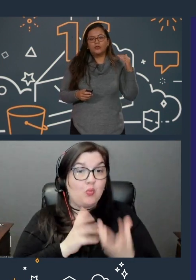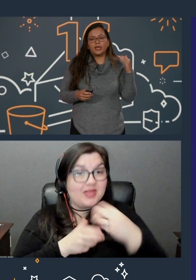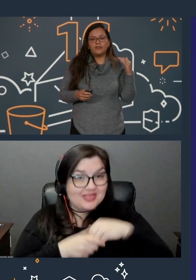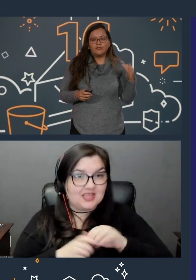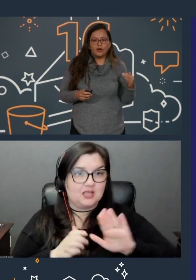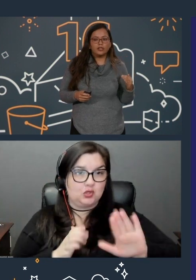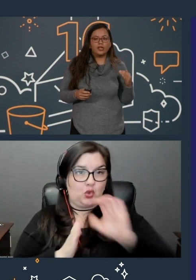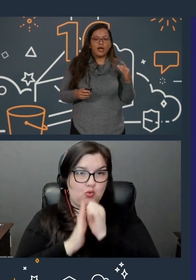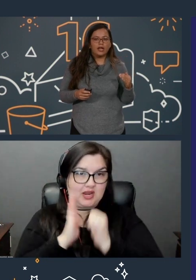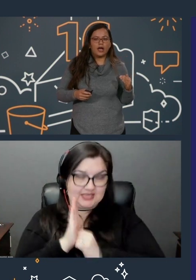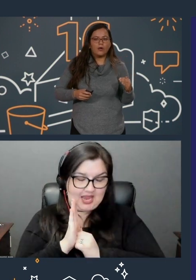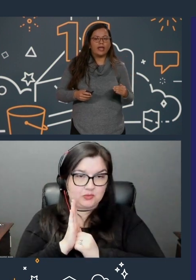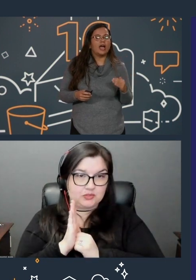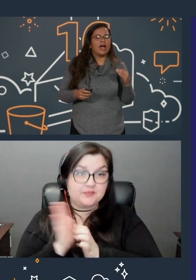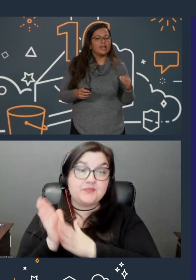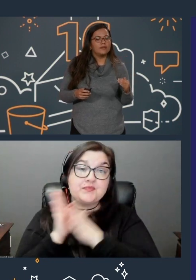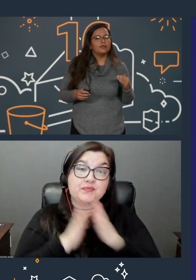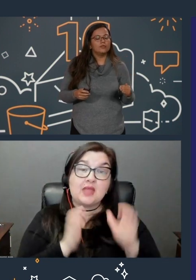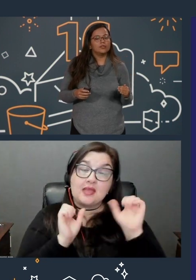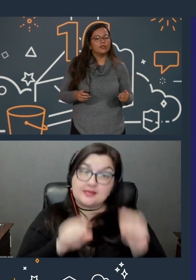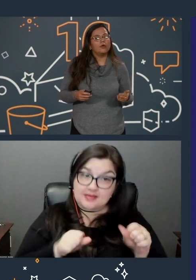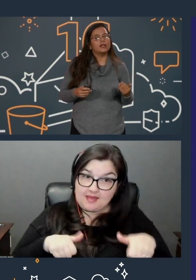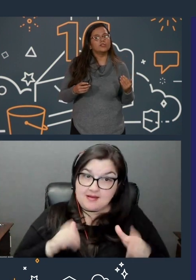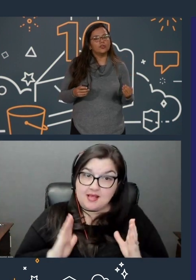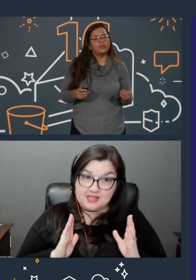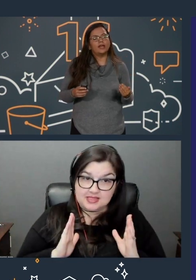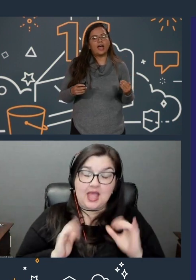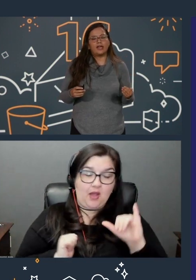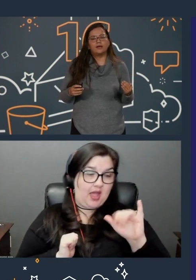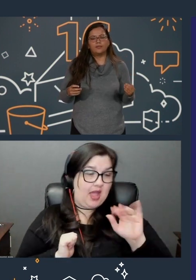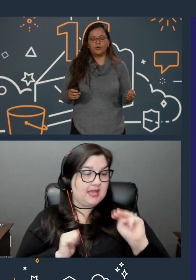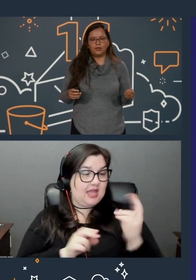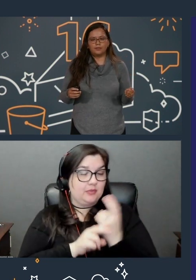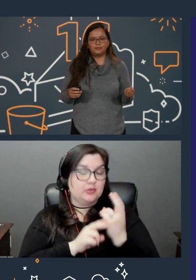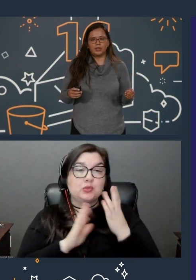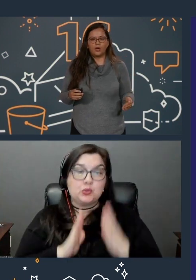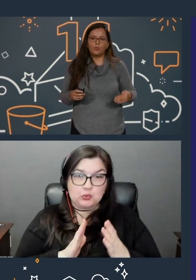You can further allow an IAM user to assume an IAM role.